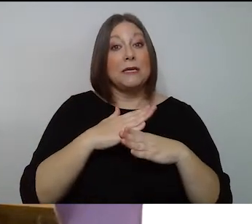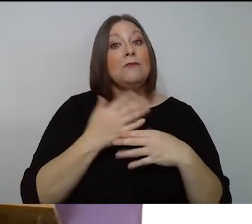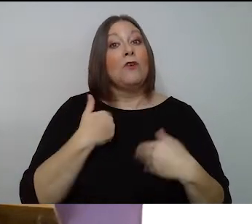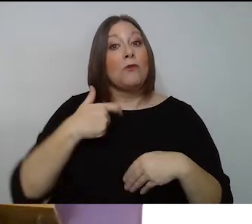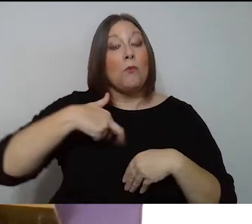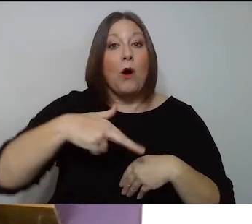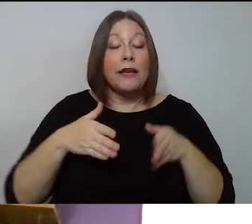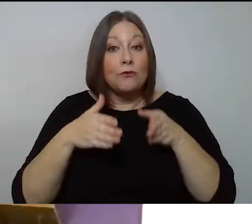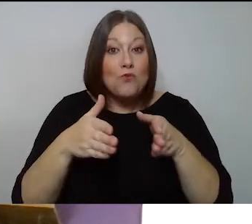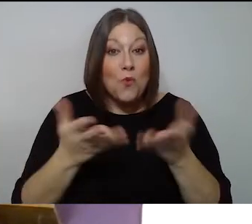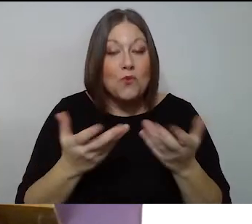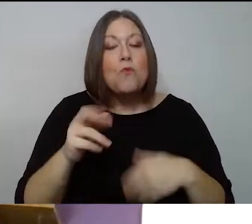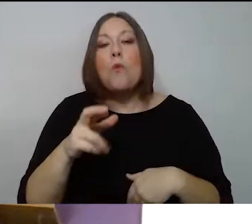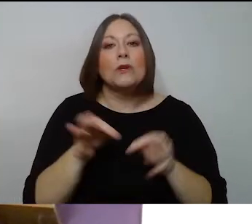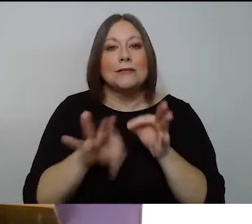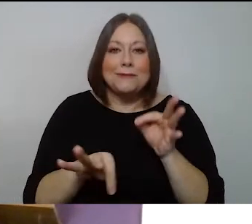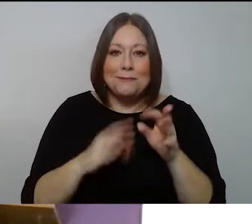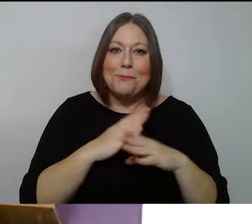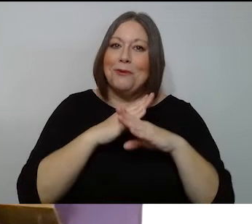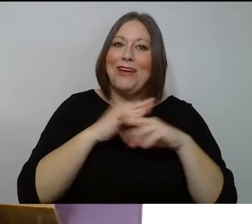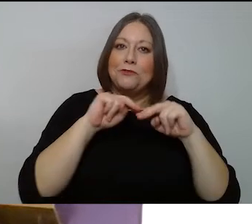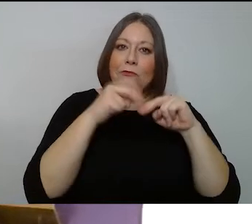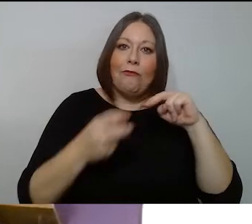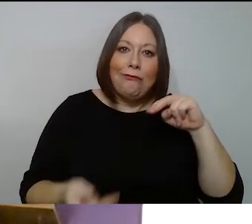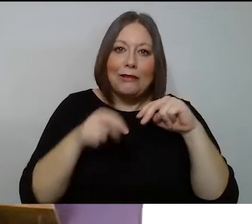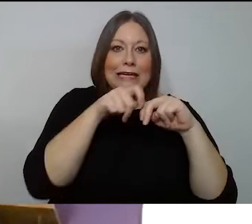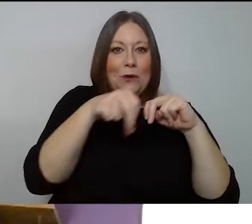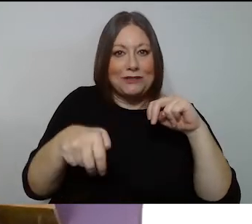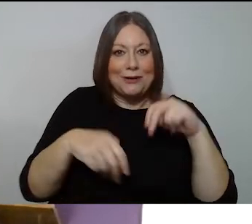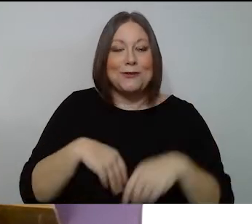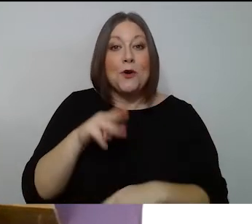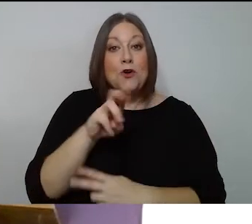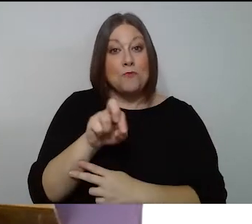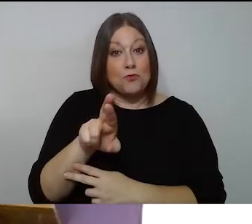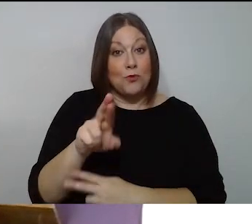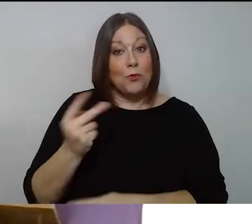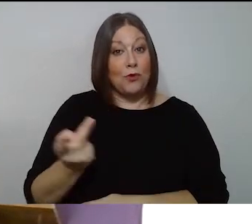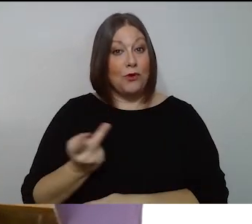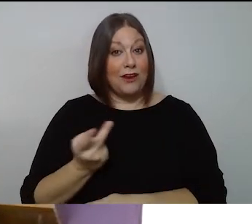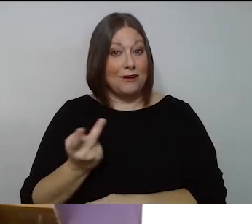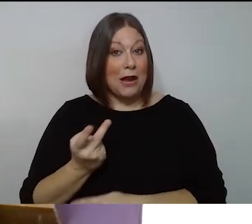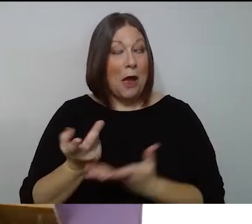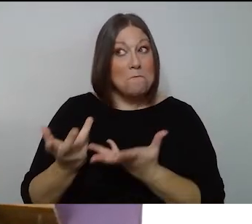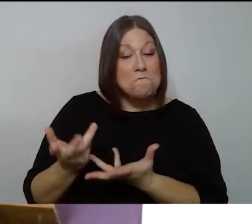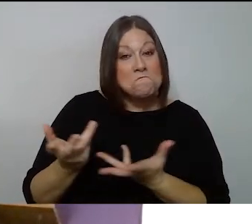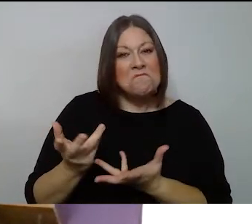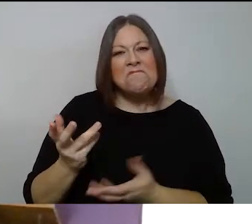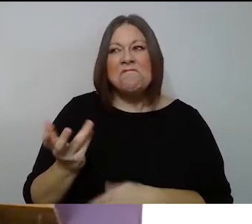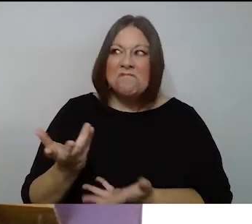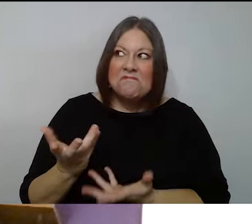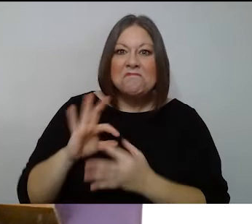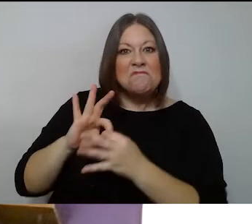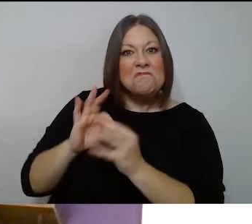or something as simple as falling down the stairs. Brewer and I are about three months into our